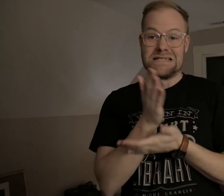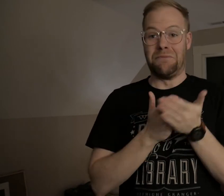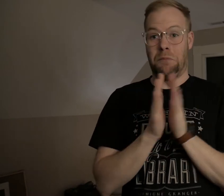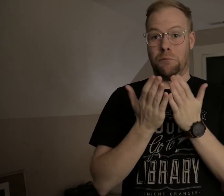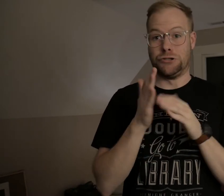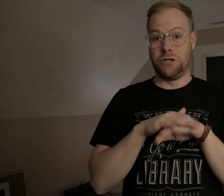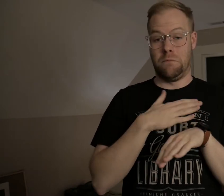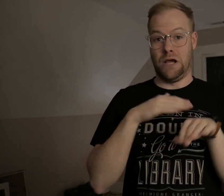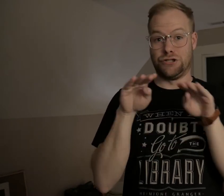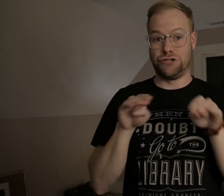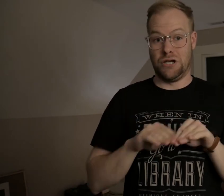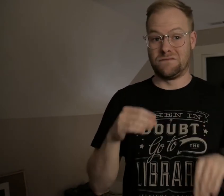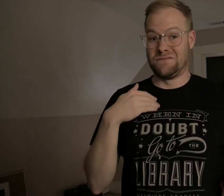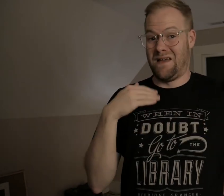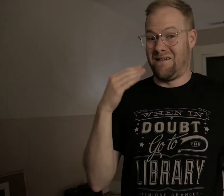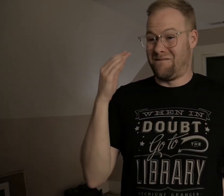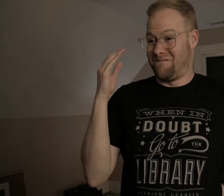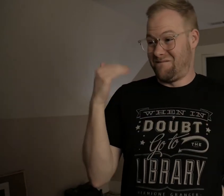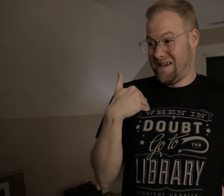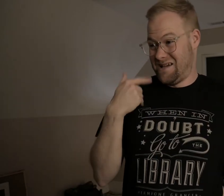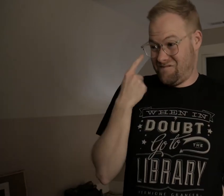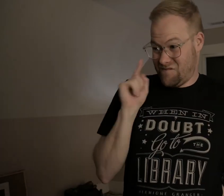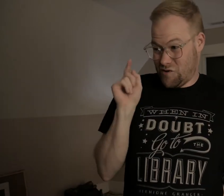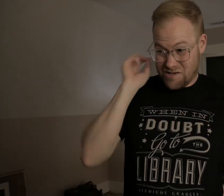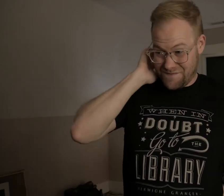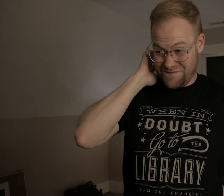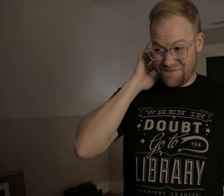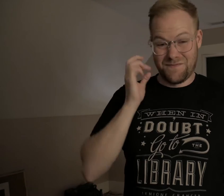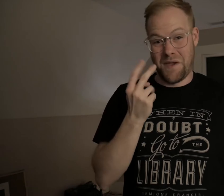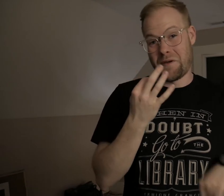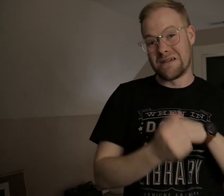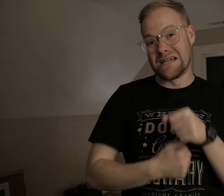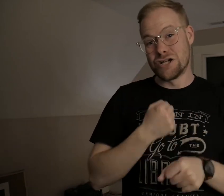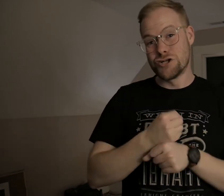Some of the books on my shelves, I’ve had for a couple of years.